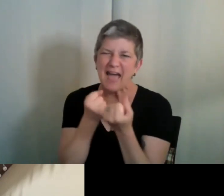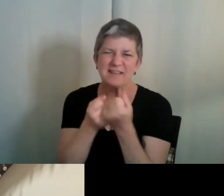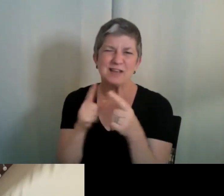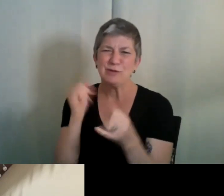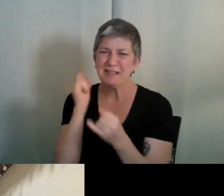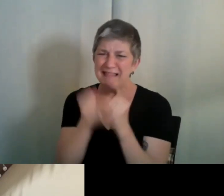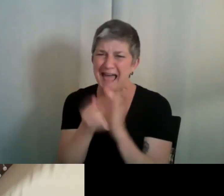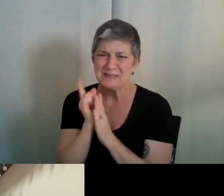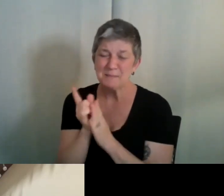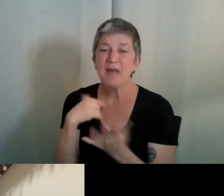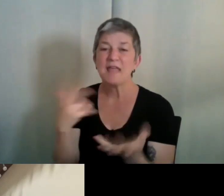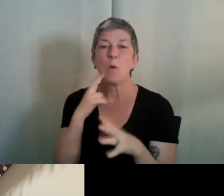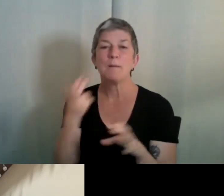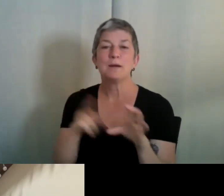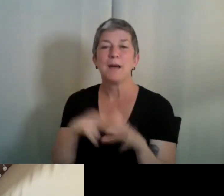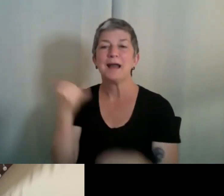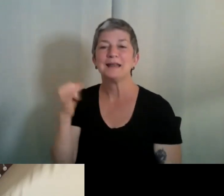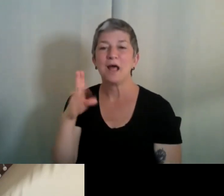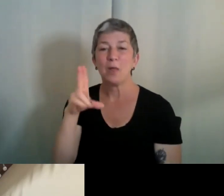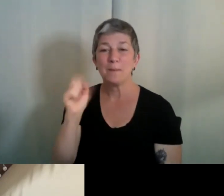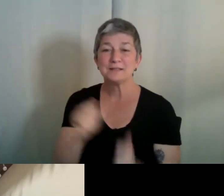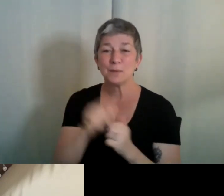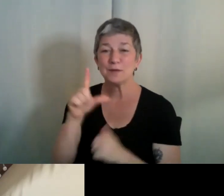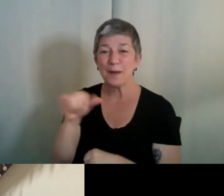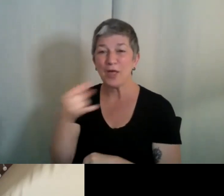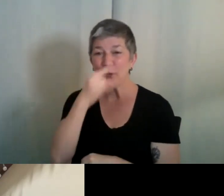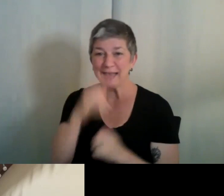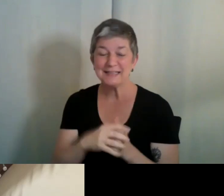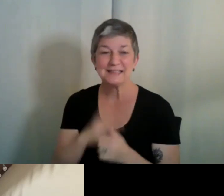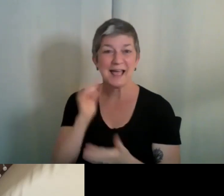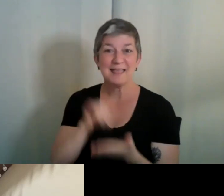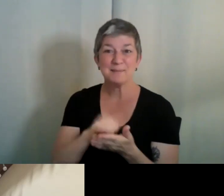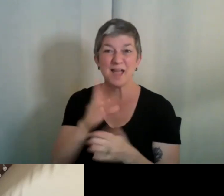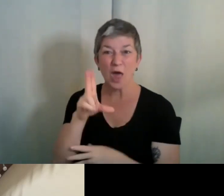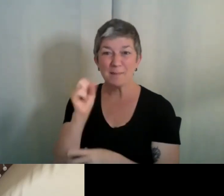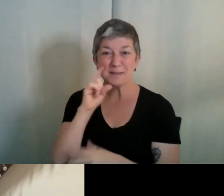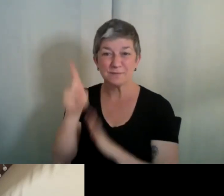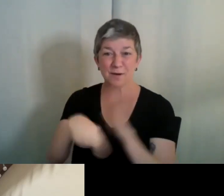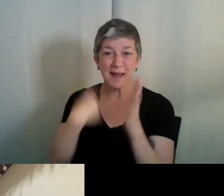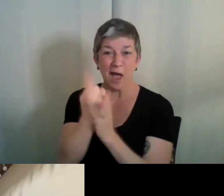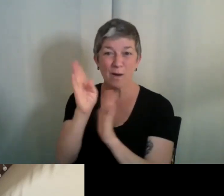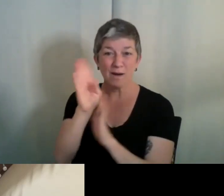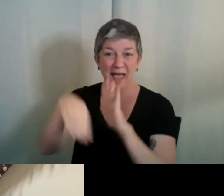to put them on a yellow bus with 20 other kids and be on a bus for an hour and a half to school without a car seat at the age of